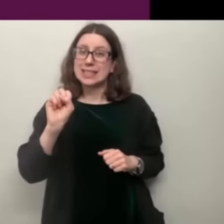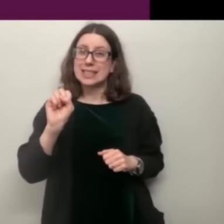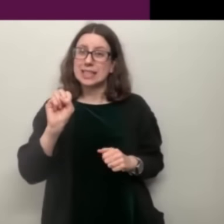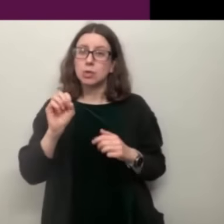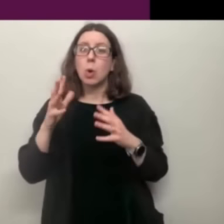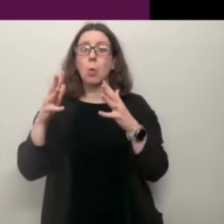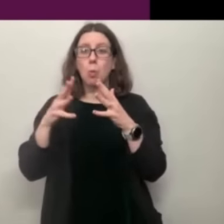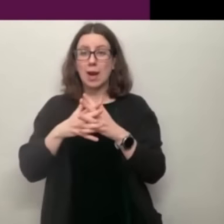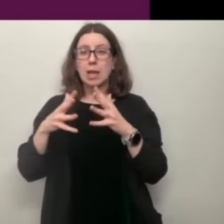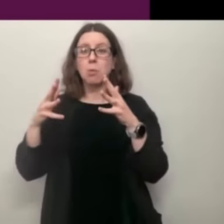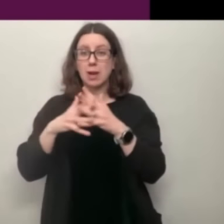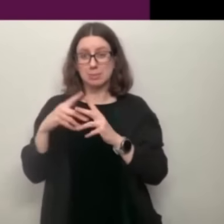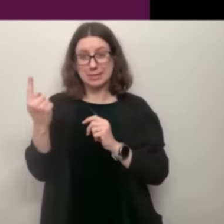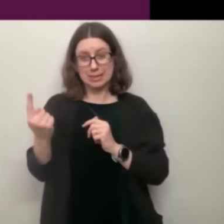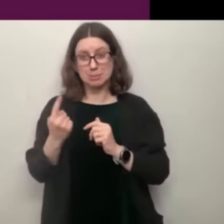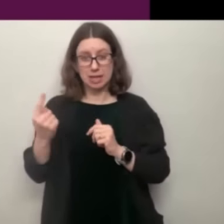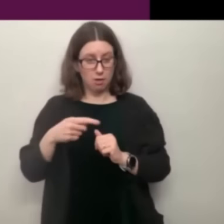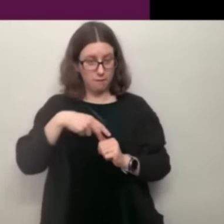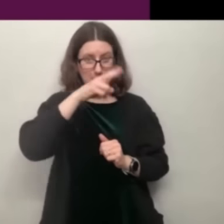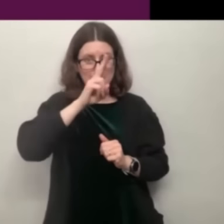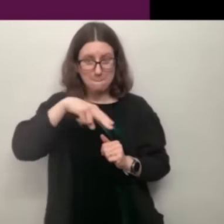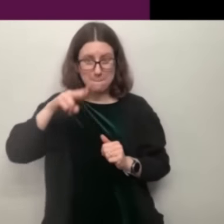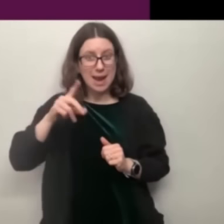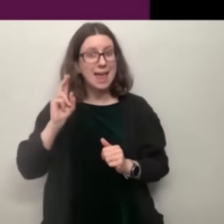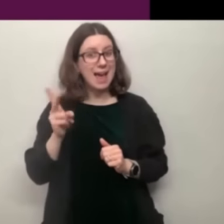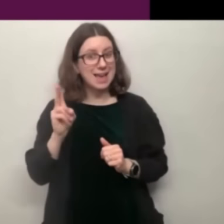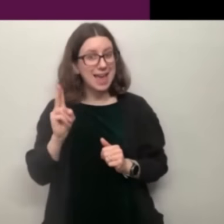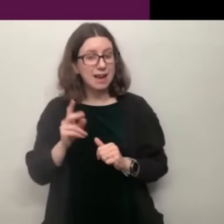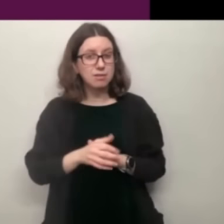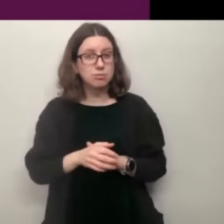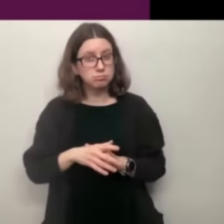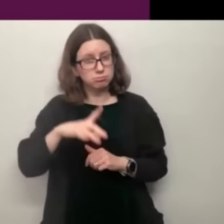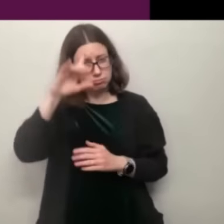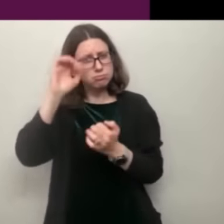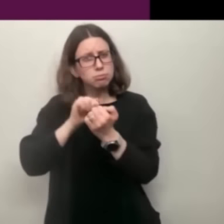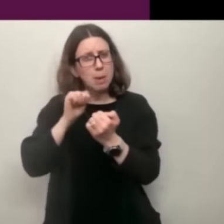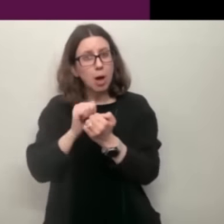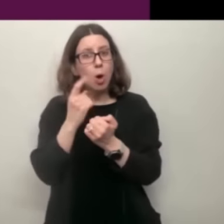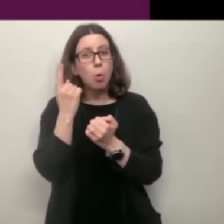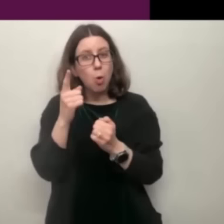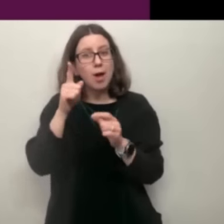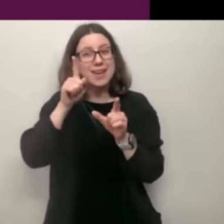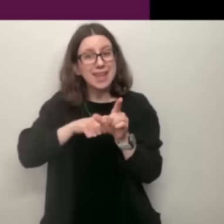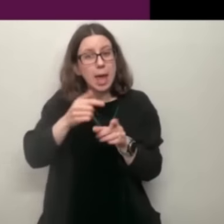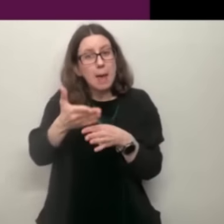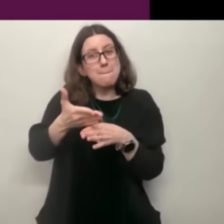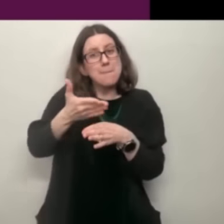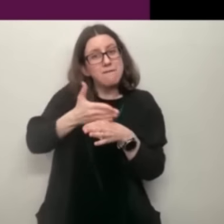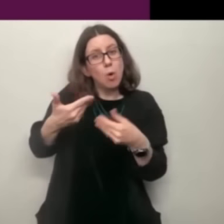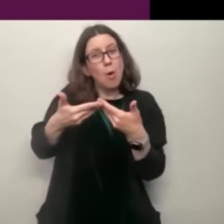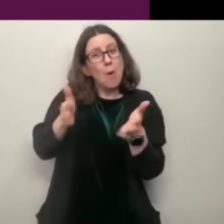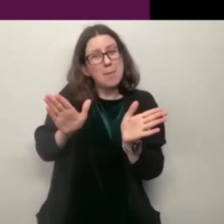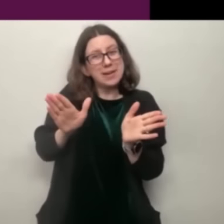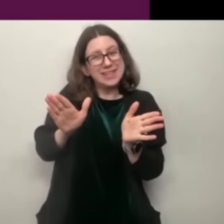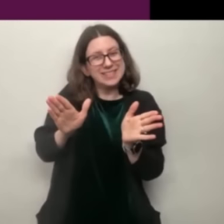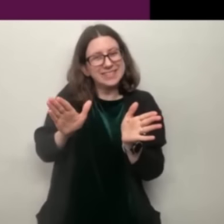before the bridge was actually opened and this painted painting was exhibited in London almost by way of a calling card.